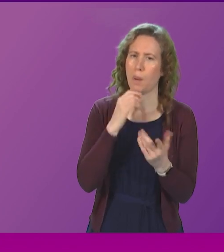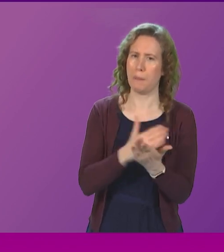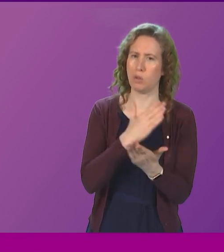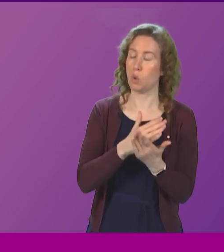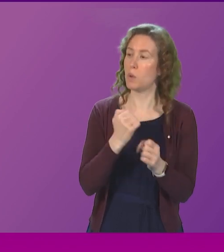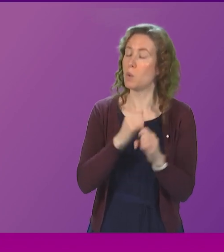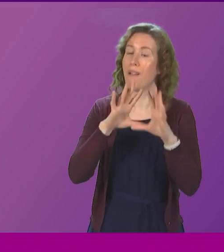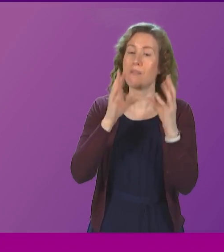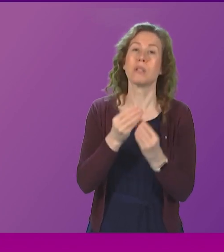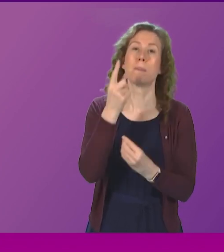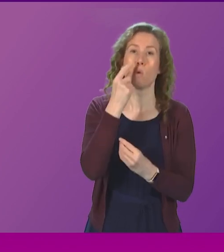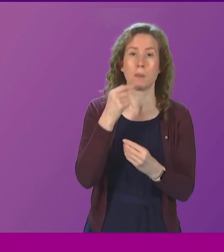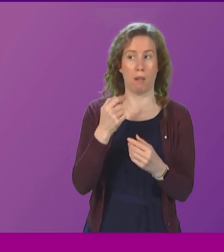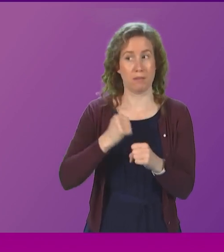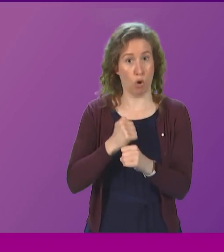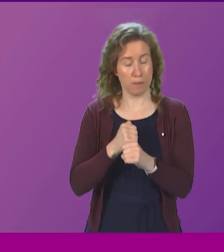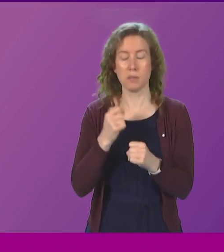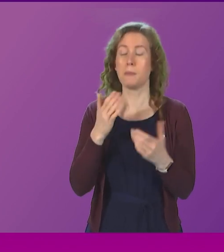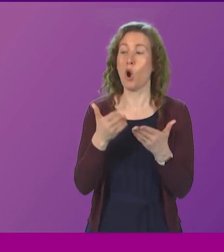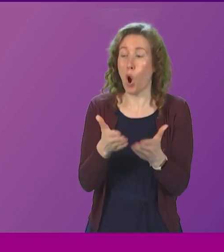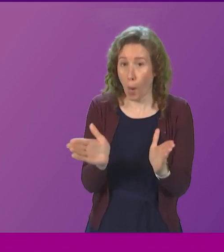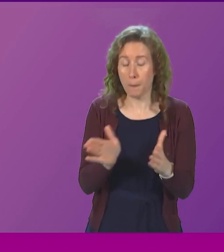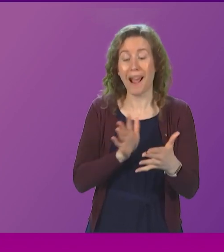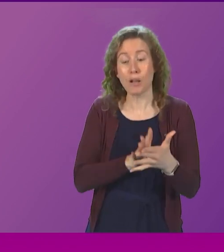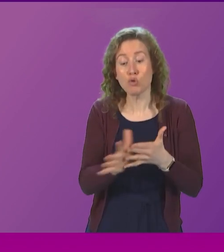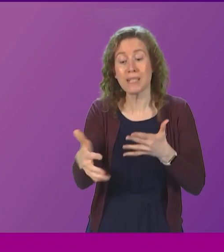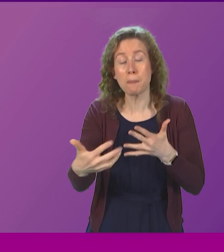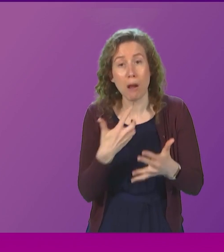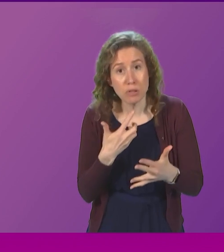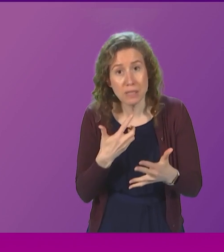we do everything that we can as a Government to be as open and as transparent as we possibly can.